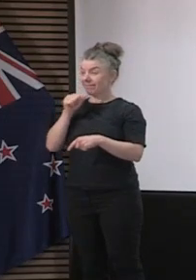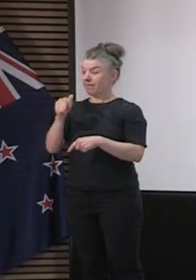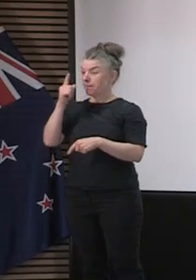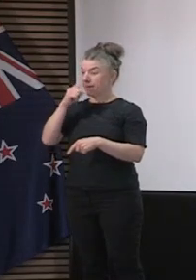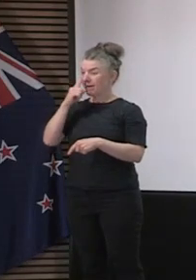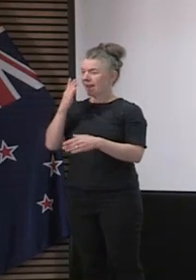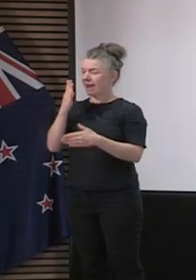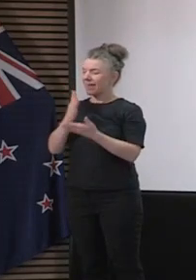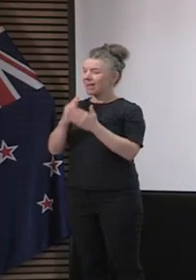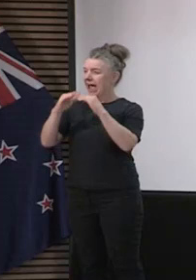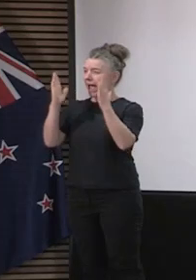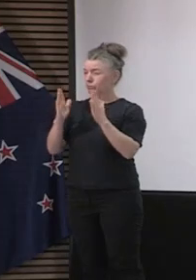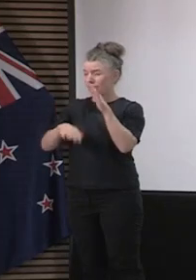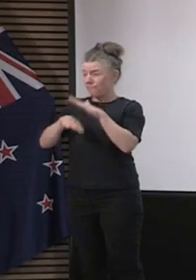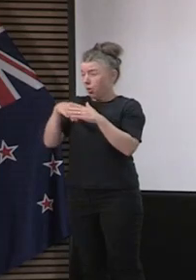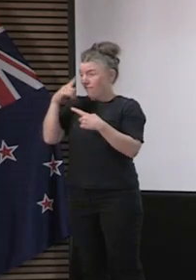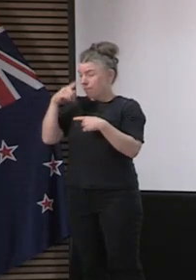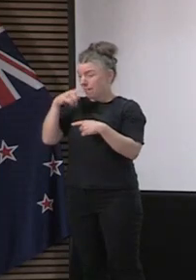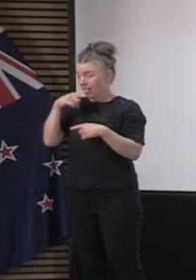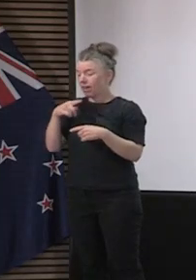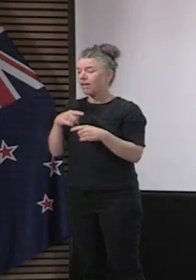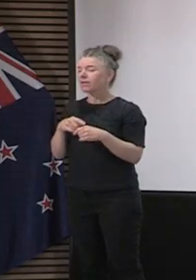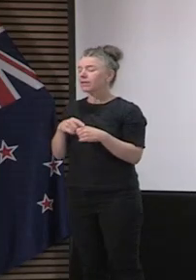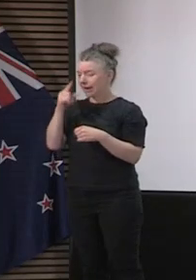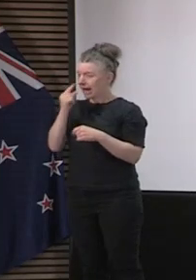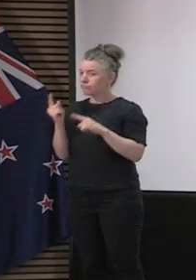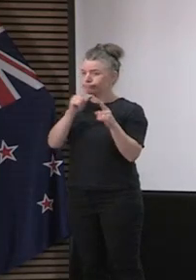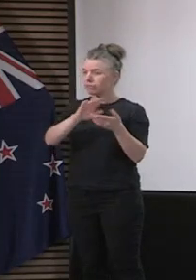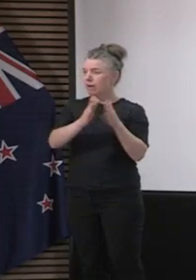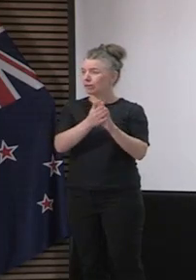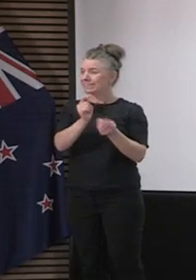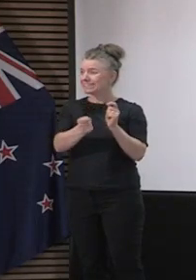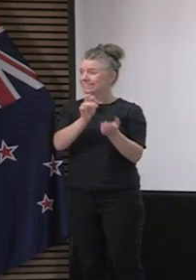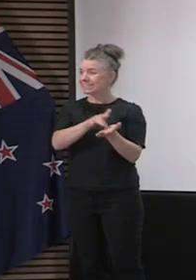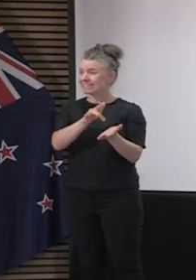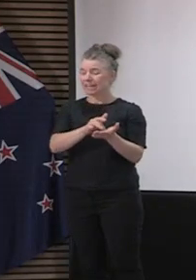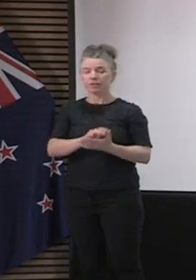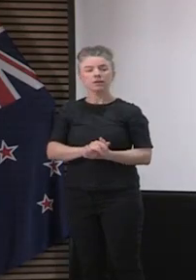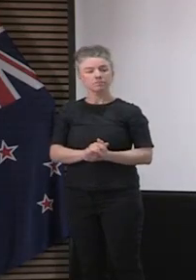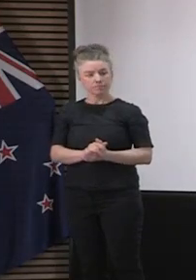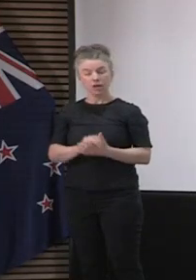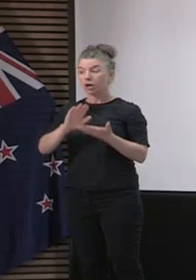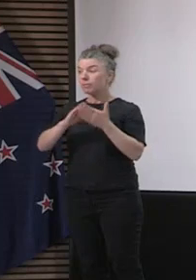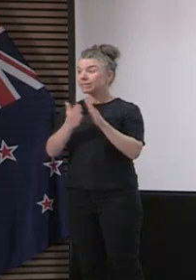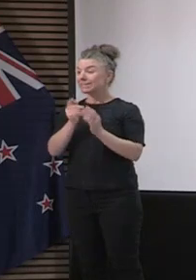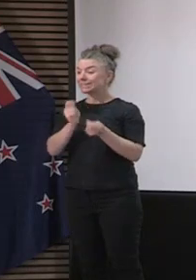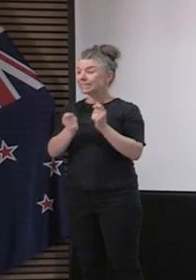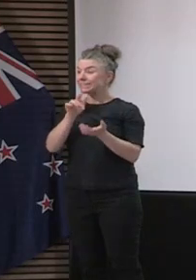anyone living in a crowded home or with a pre-existing health condition can be tested at community testing centres.